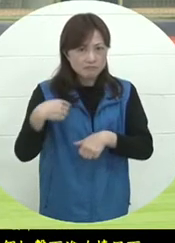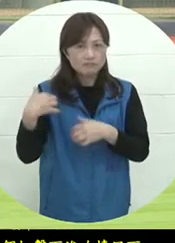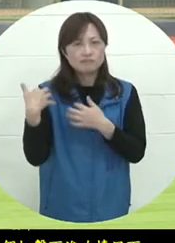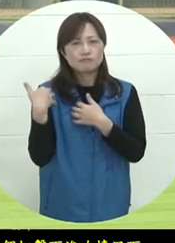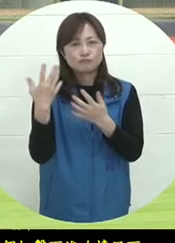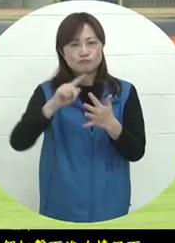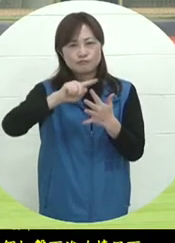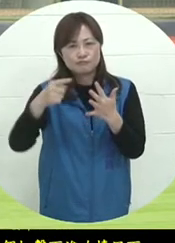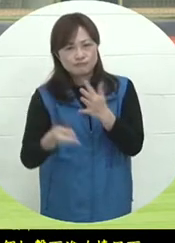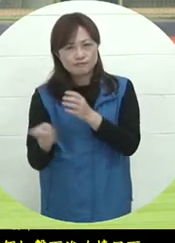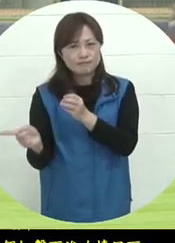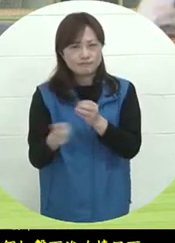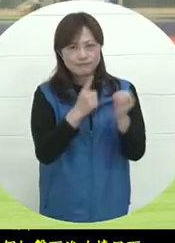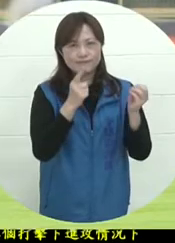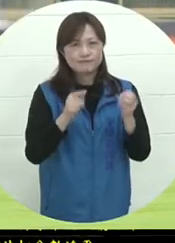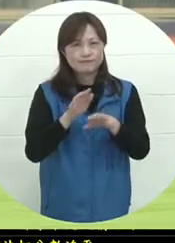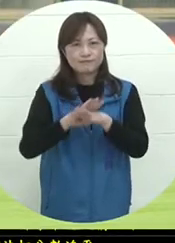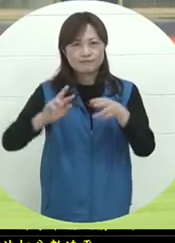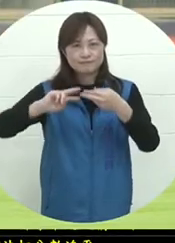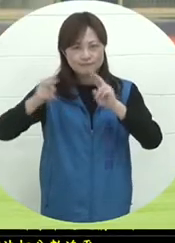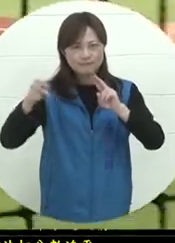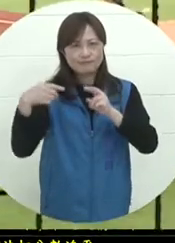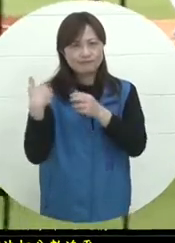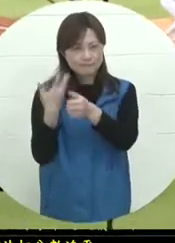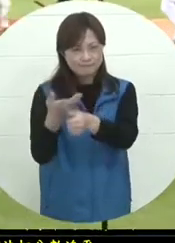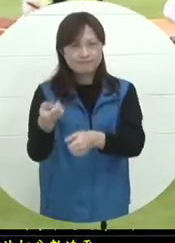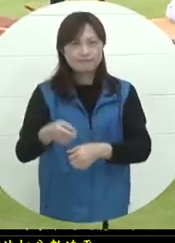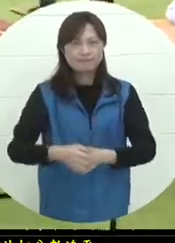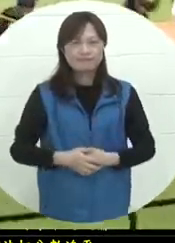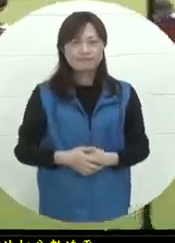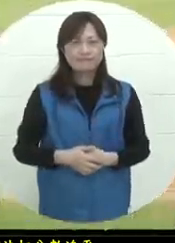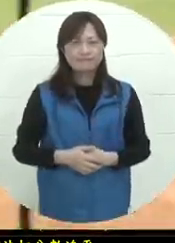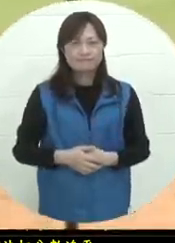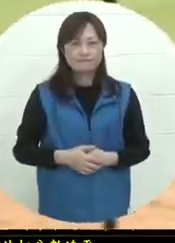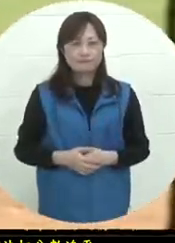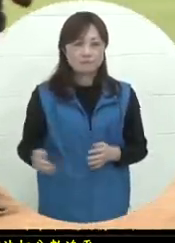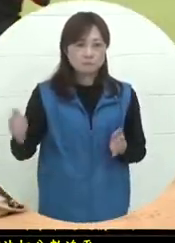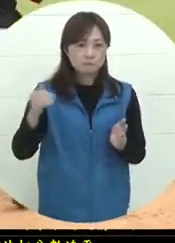? The next shot is Ando Hokuto. Wow , the head of the ball